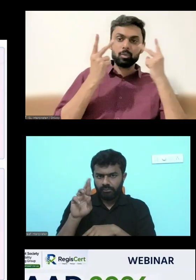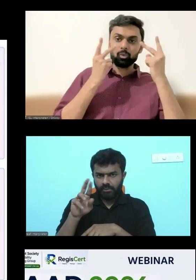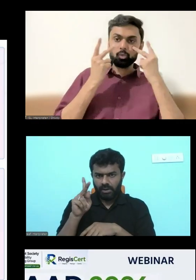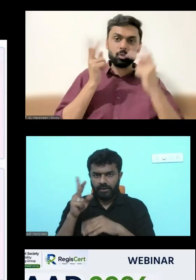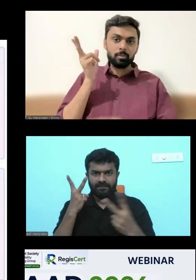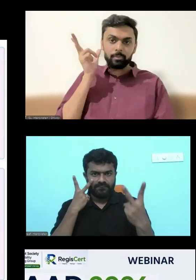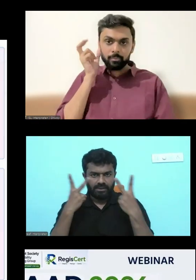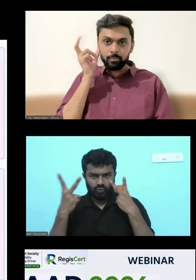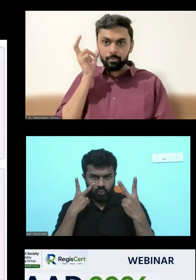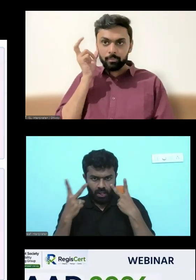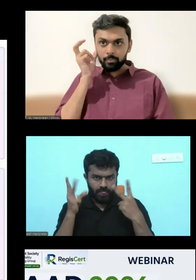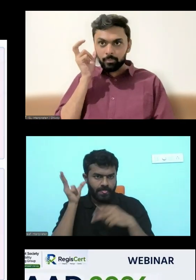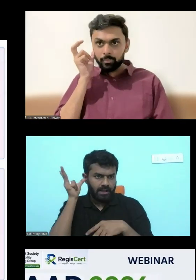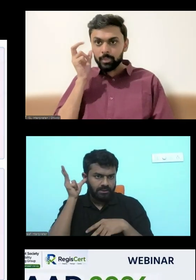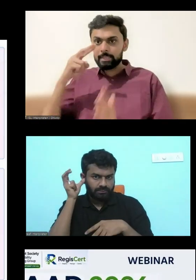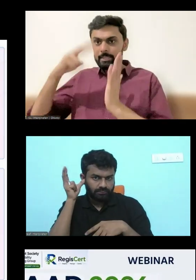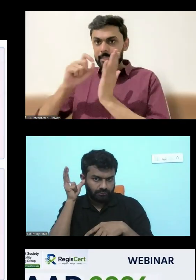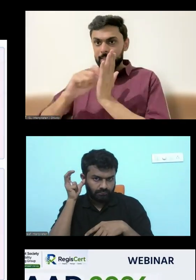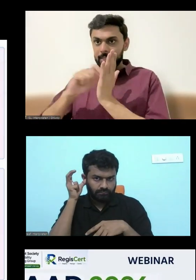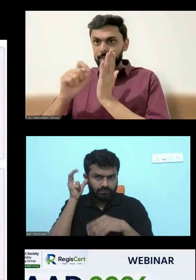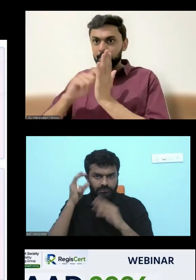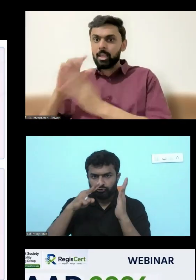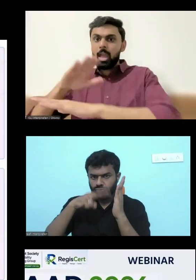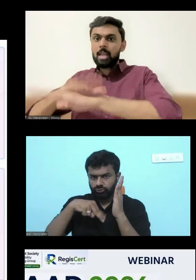The first one, V, is visual.